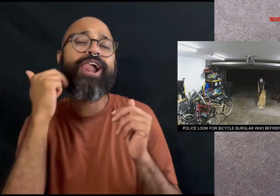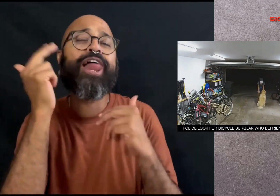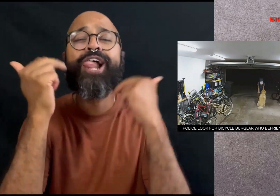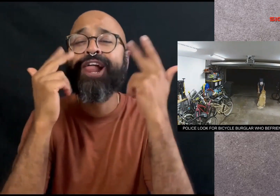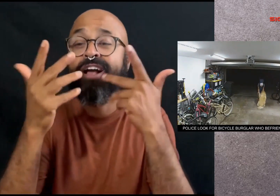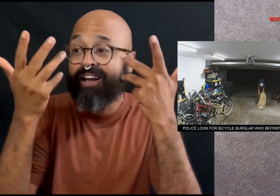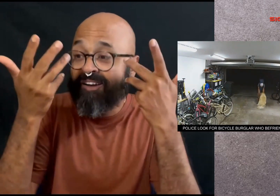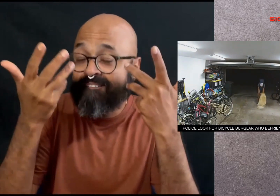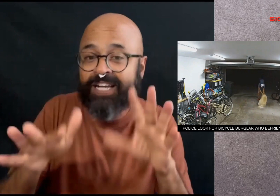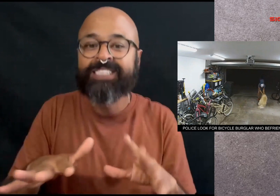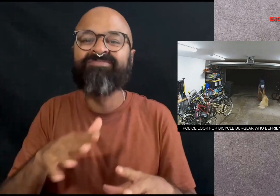And then he steals the bike.